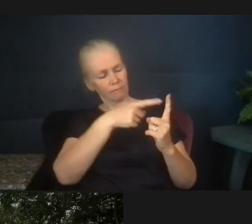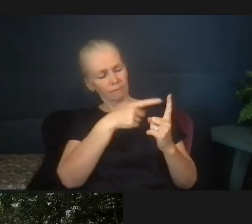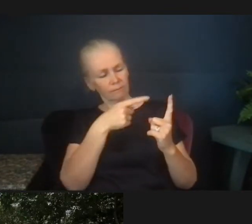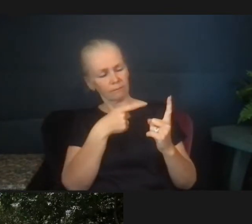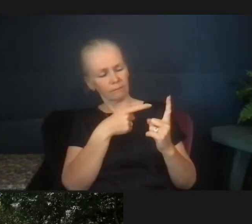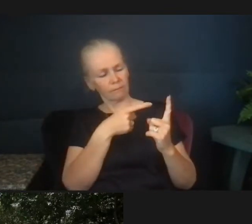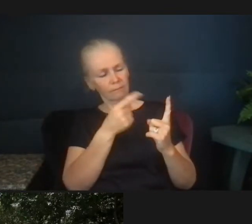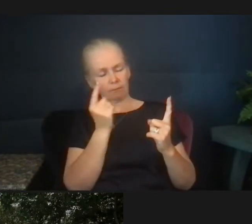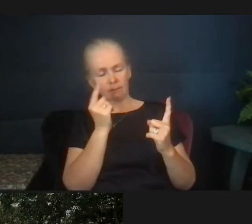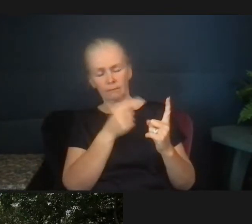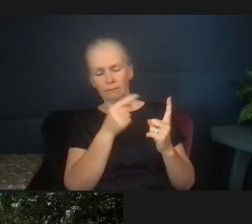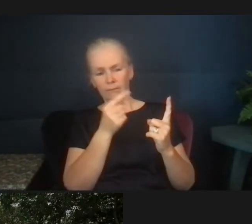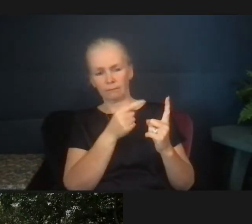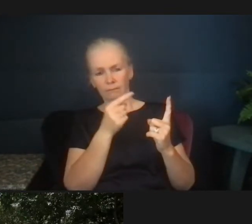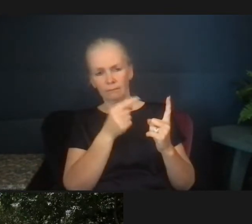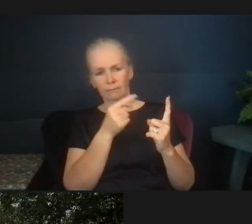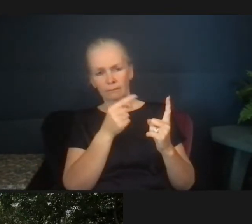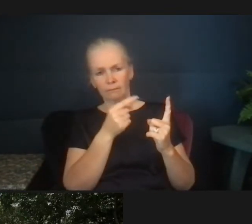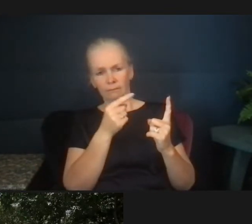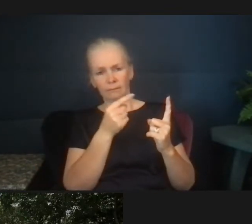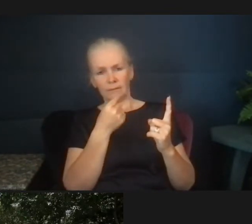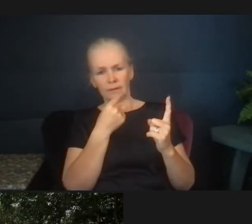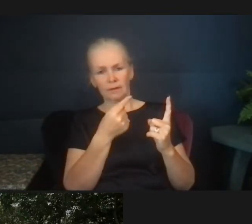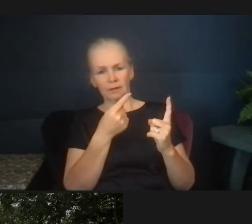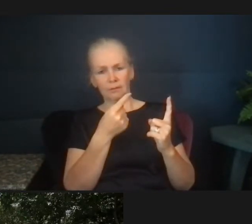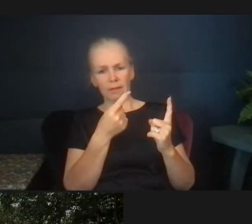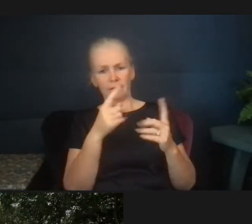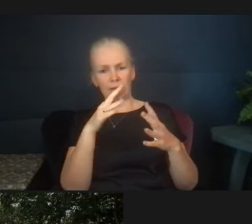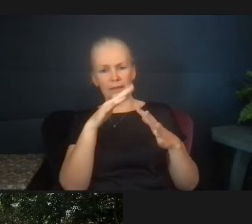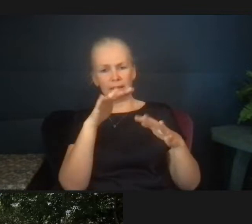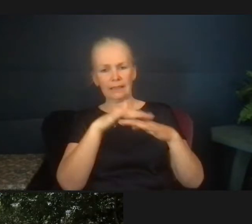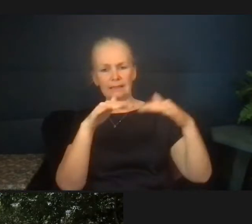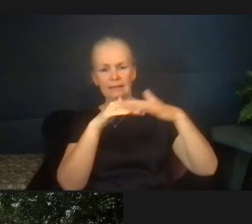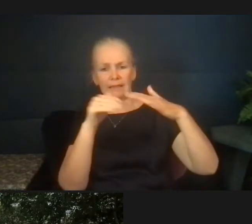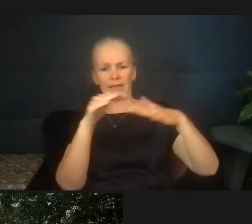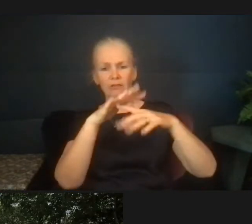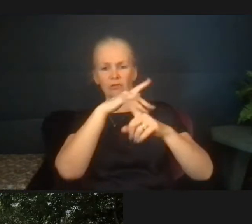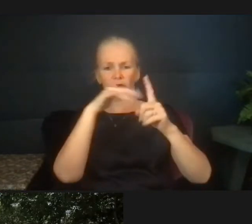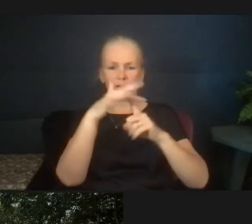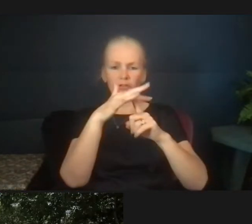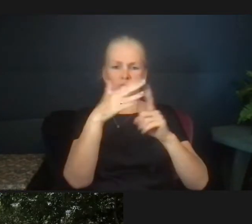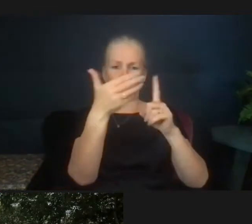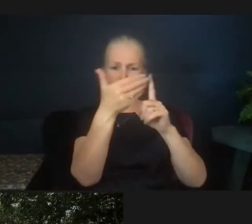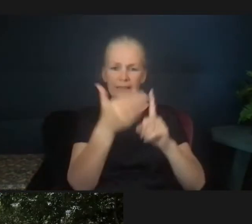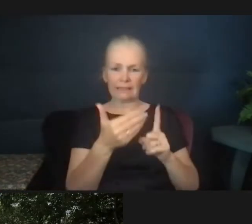they are, it is about intersections of multiple social identities at a micro level,